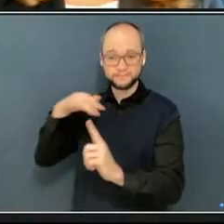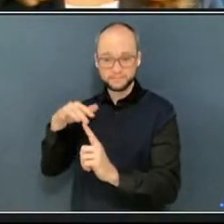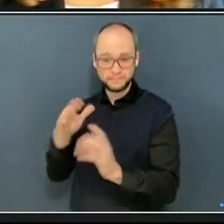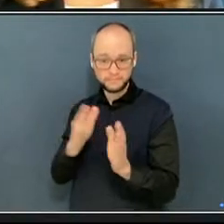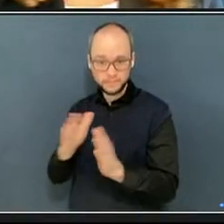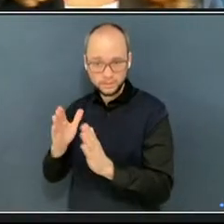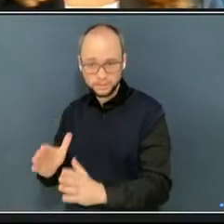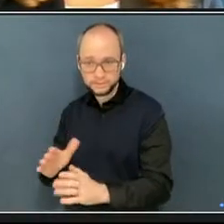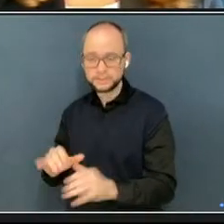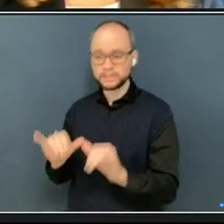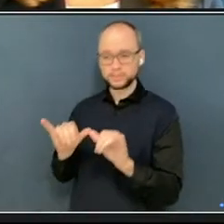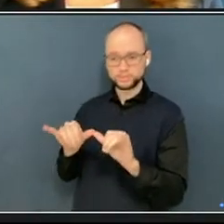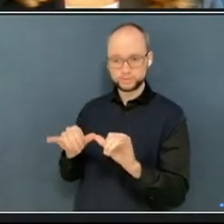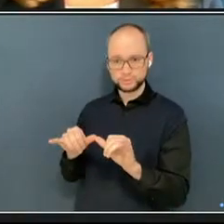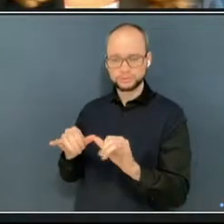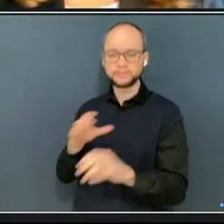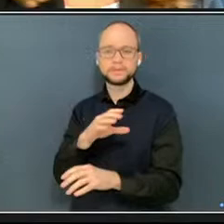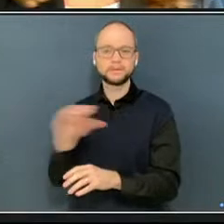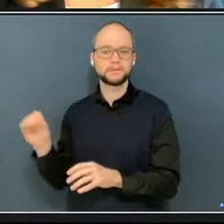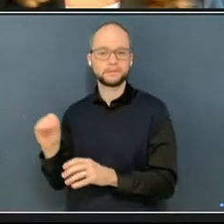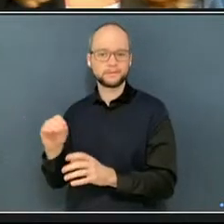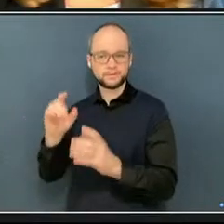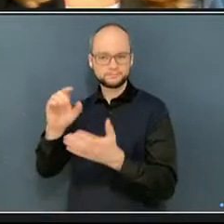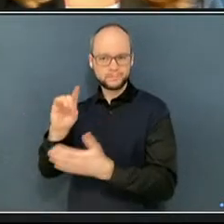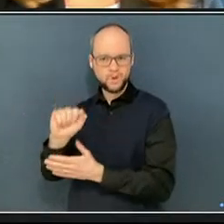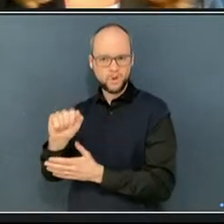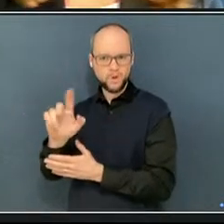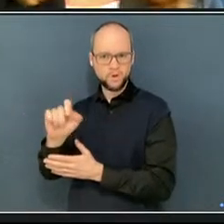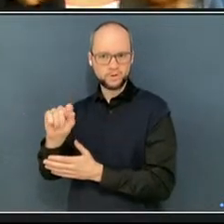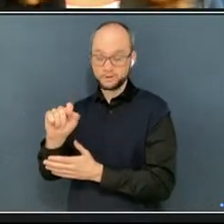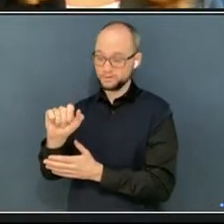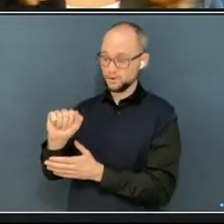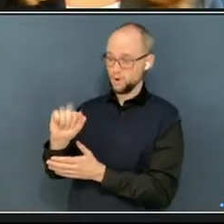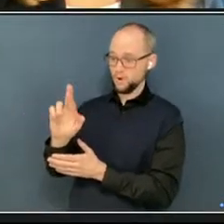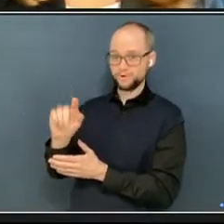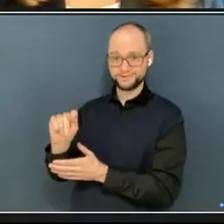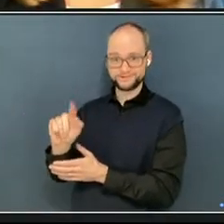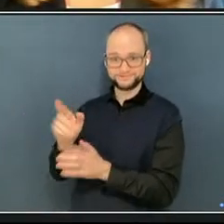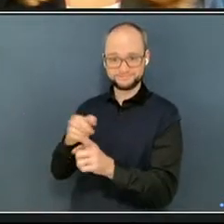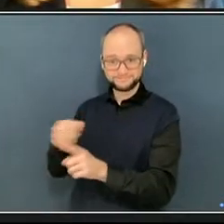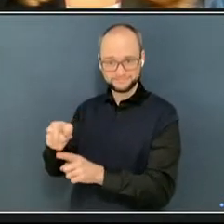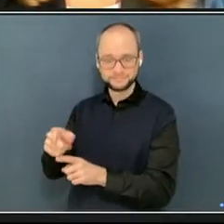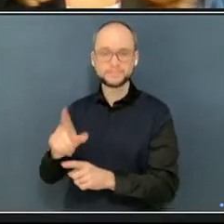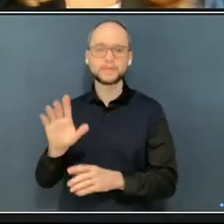contributed to the founding of the National Park Service and the United States Forest Service.